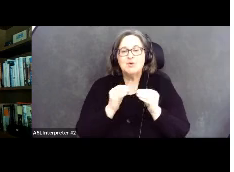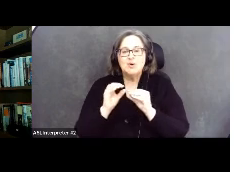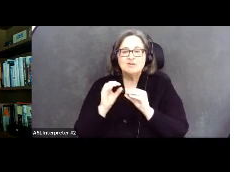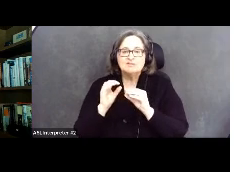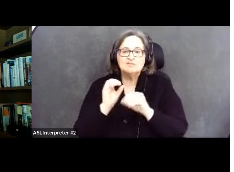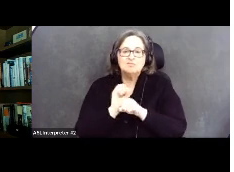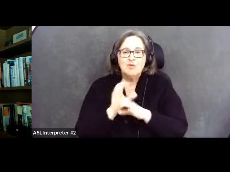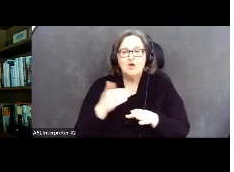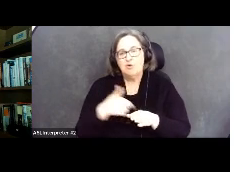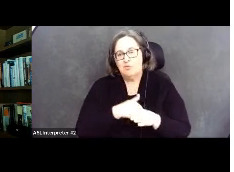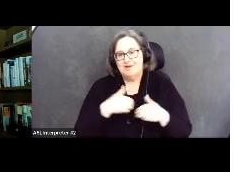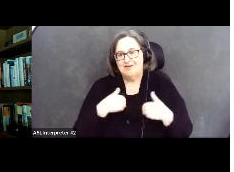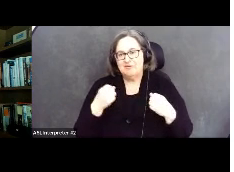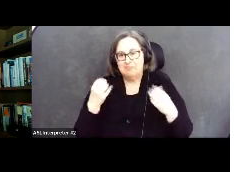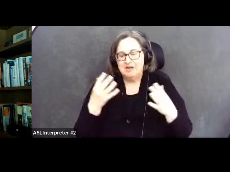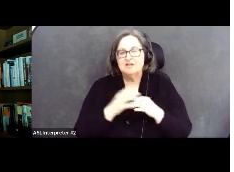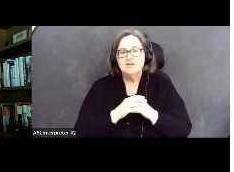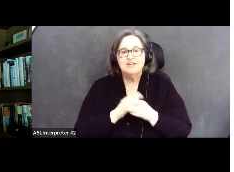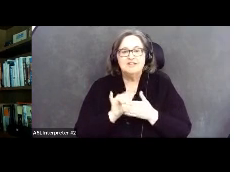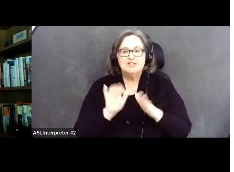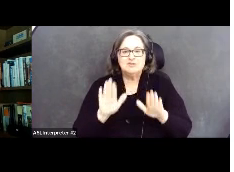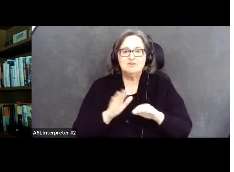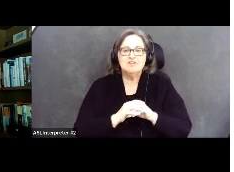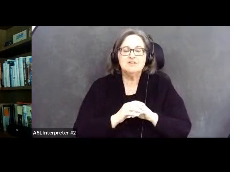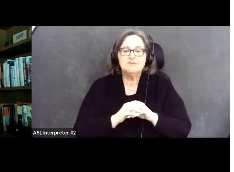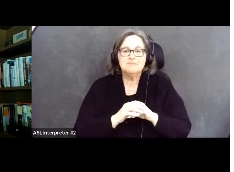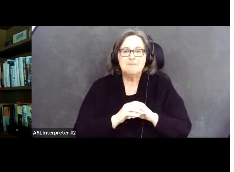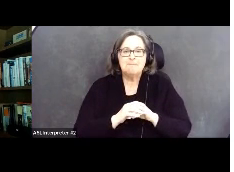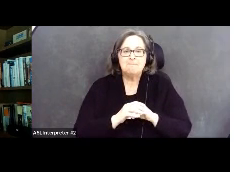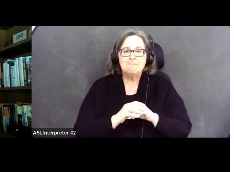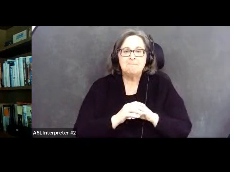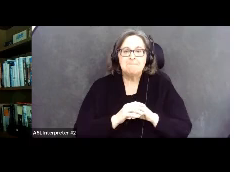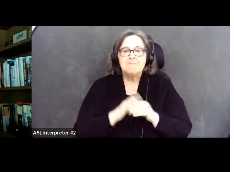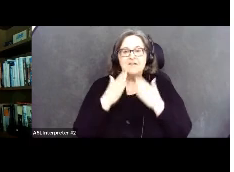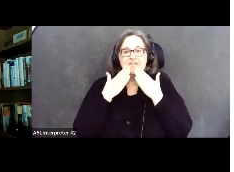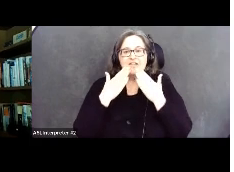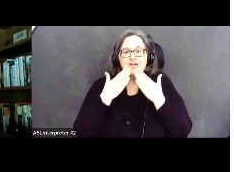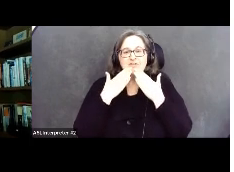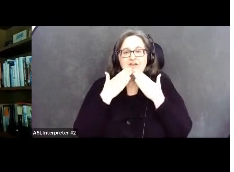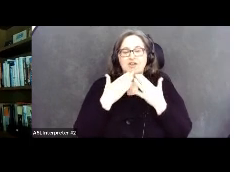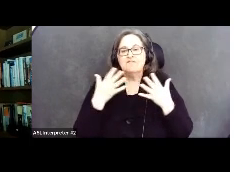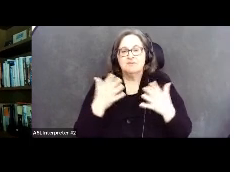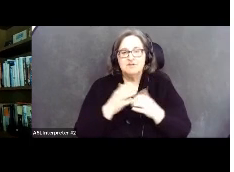got a good number of those as well. That's terrific. Thank you. Thank you very much for